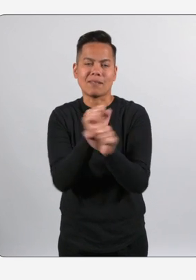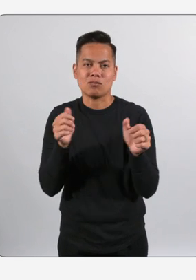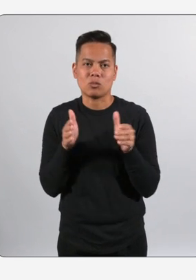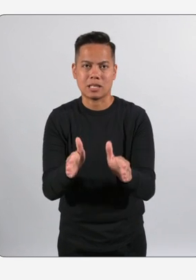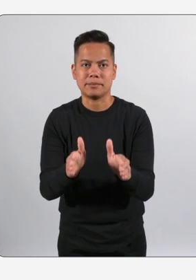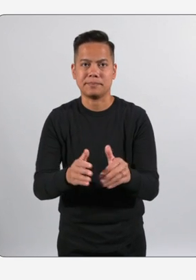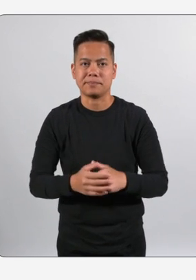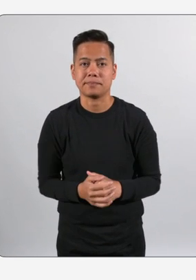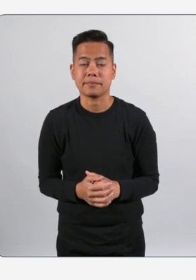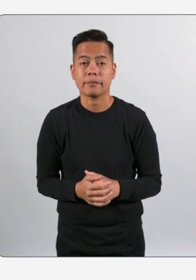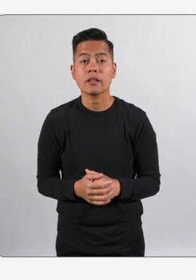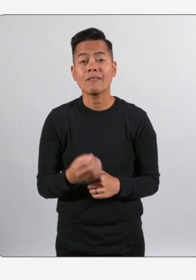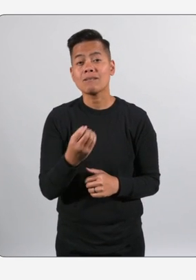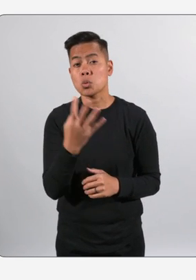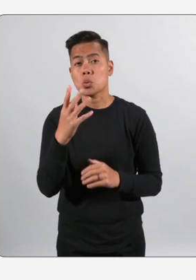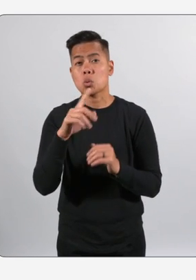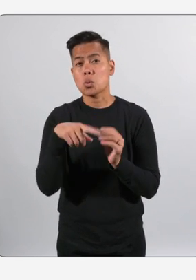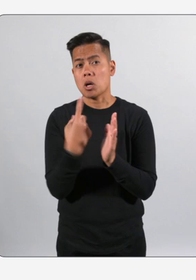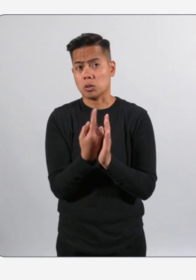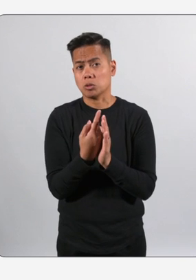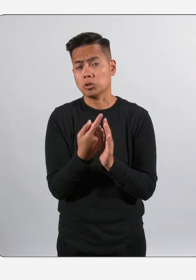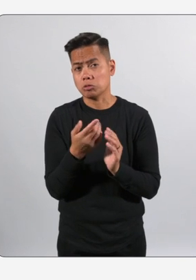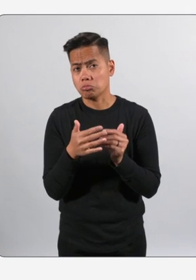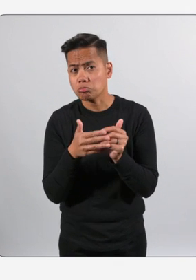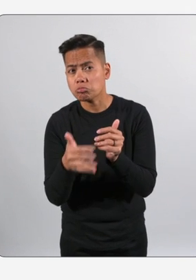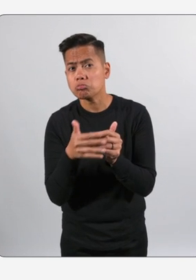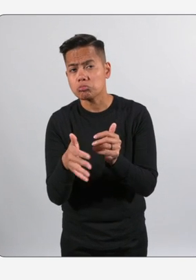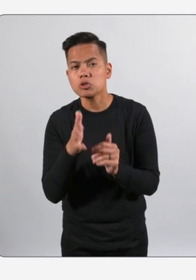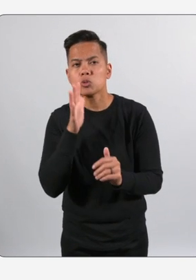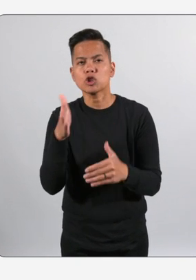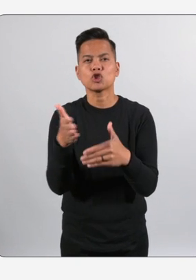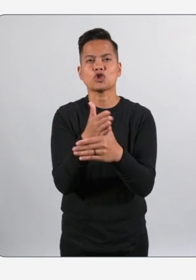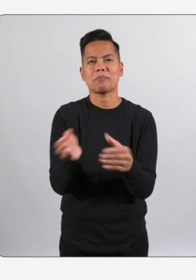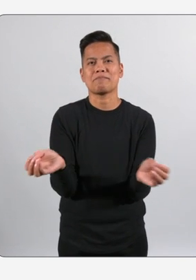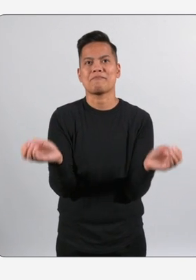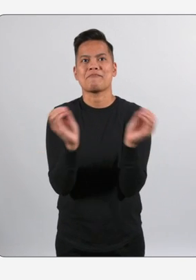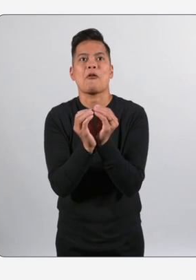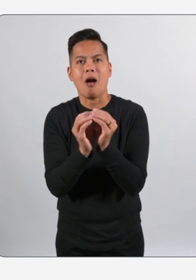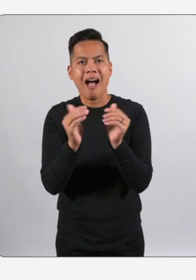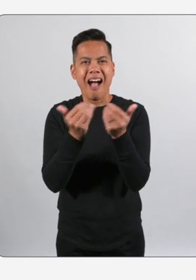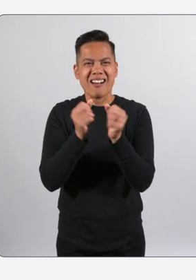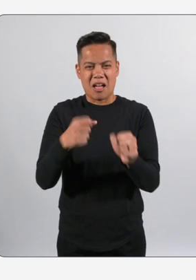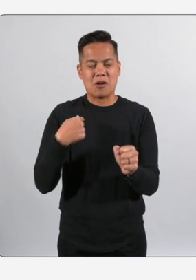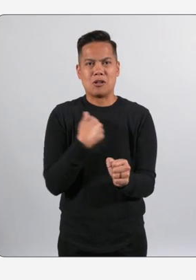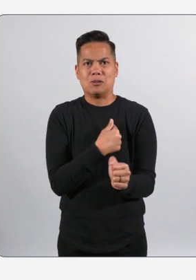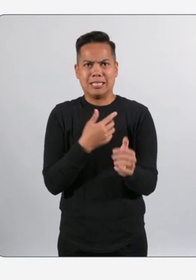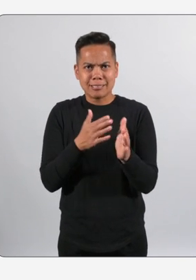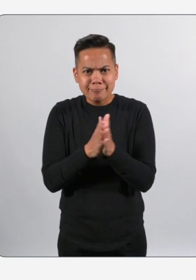Over the next few hours, we have so much more to share with you about how we can help you drive next level demand and growth.